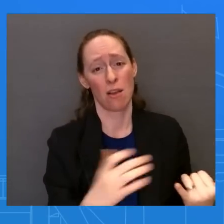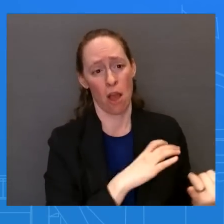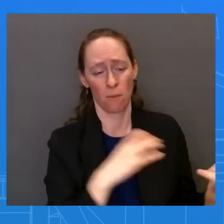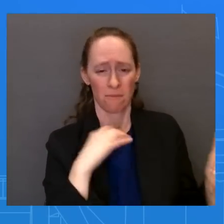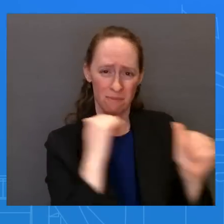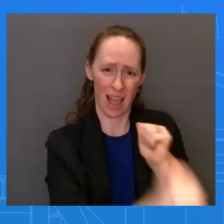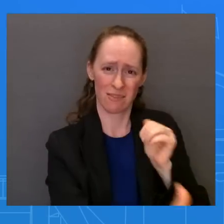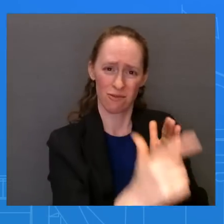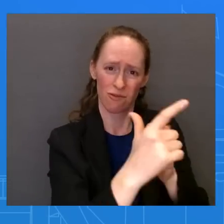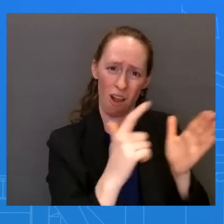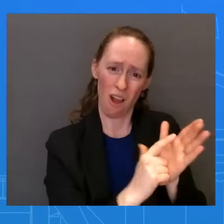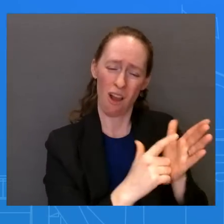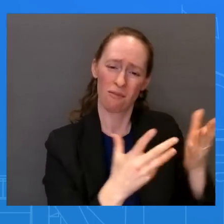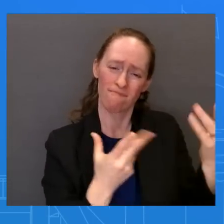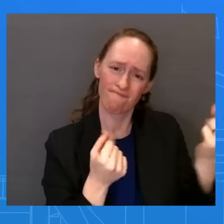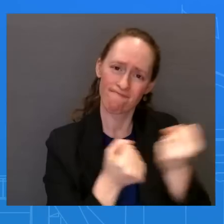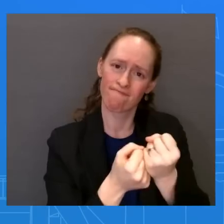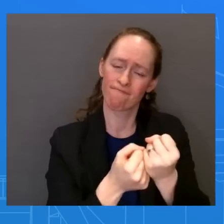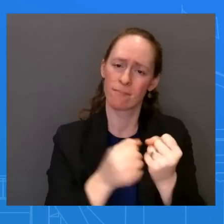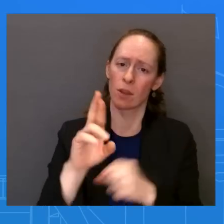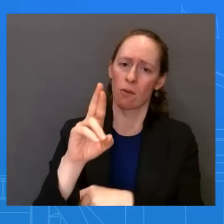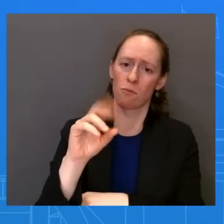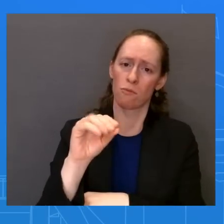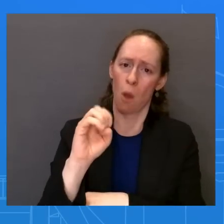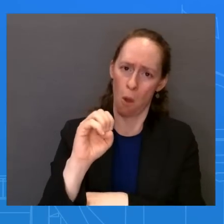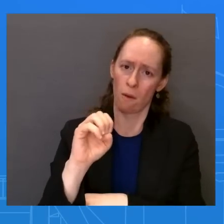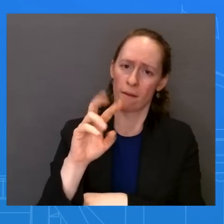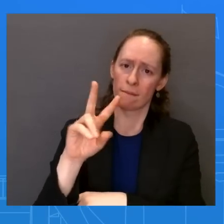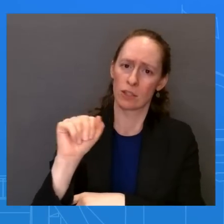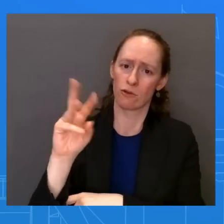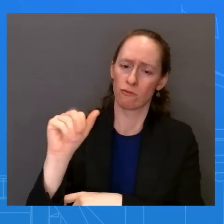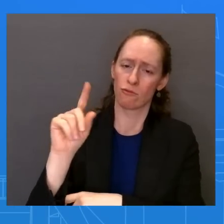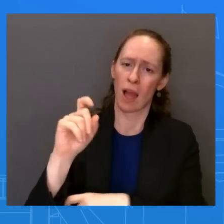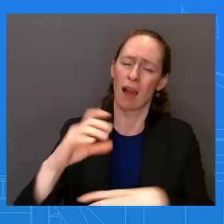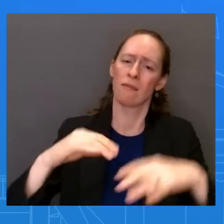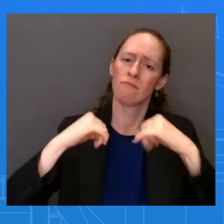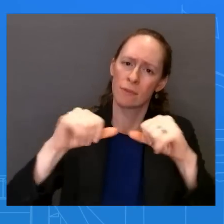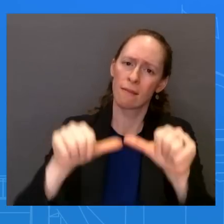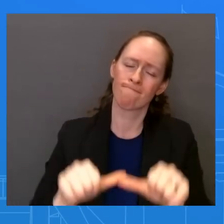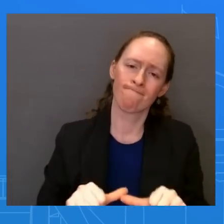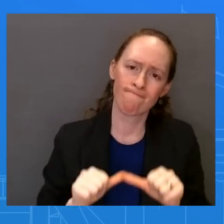and a strong majority of the American people believe that women must be empowered